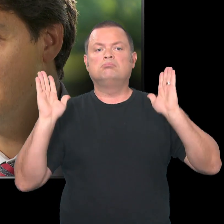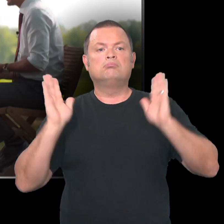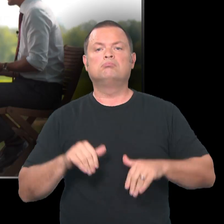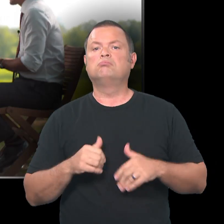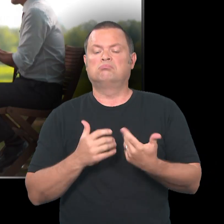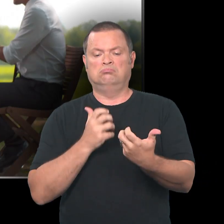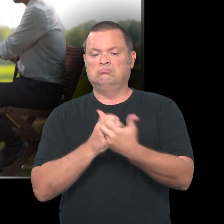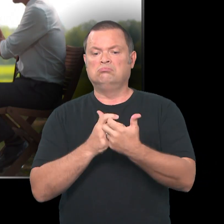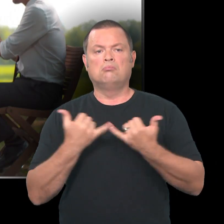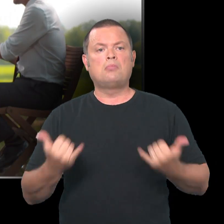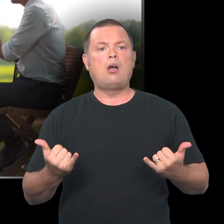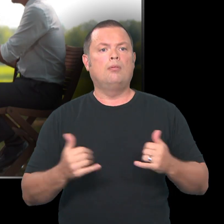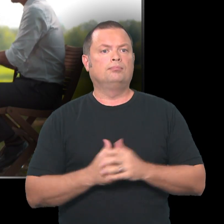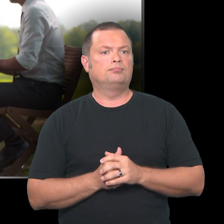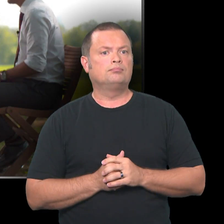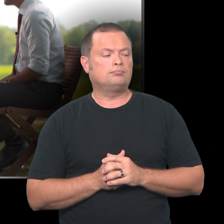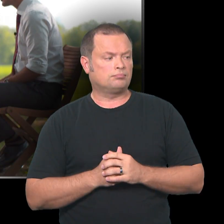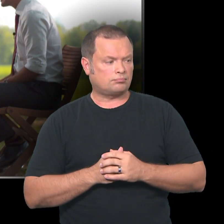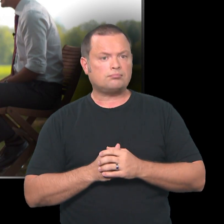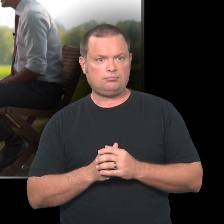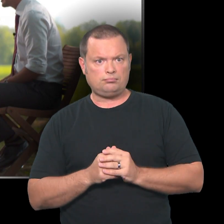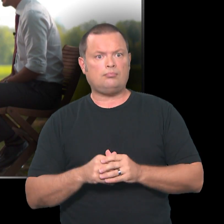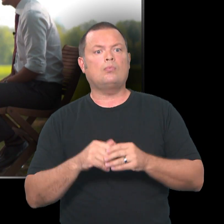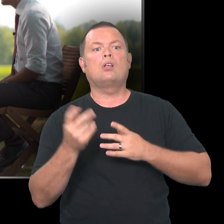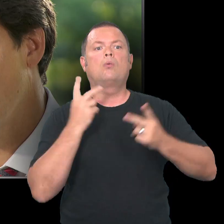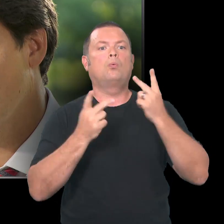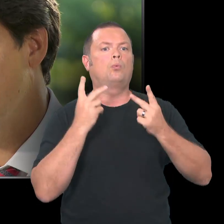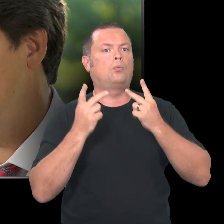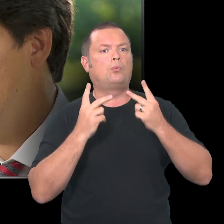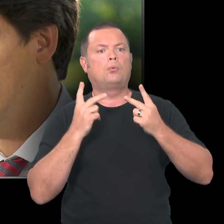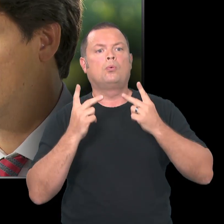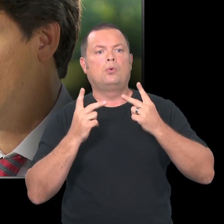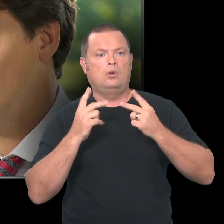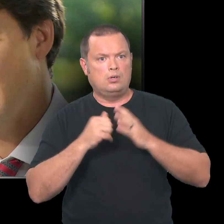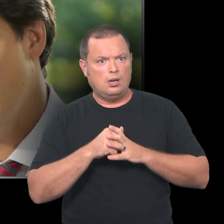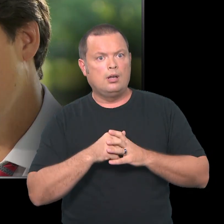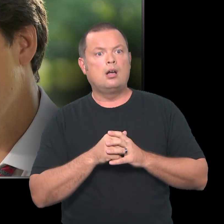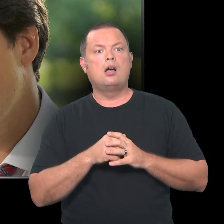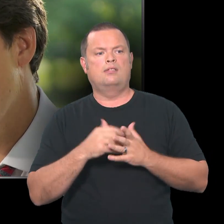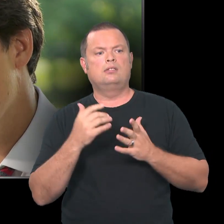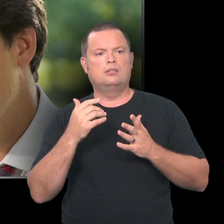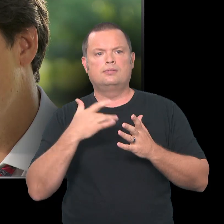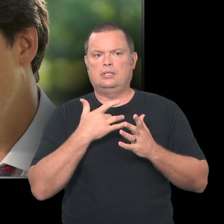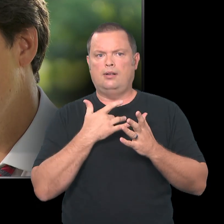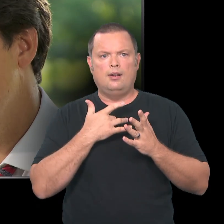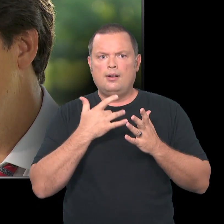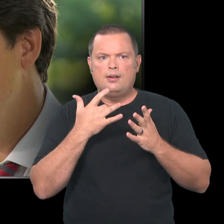His was suited to his time and mine is suited to my time. I think part of the problems of what we're seeing in the kind of government